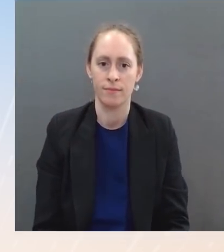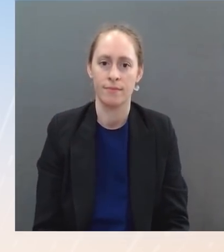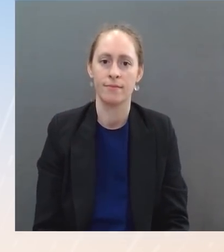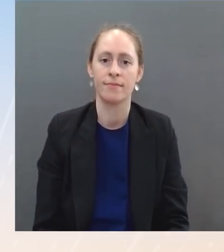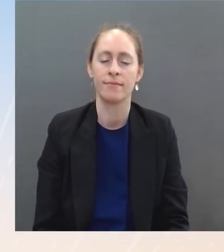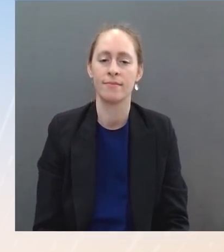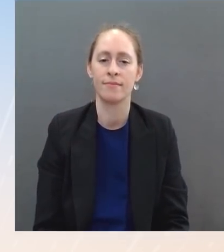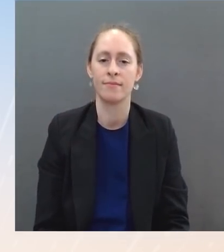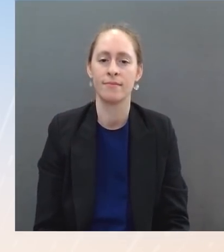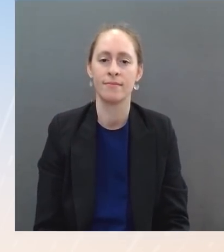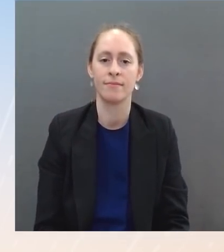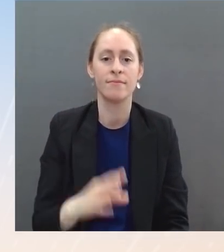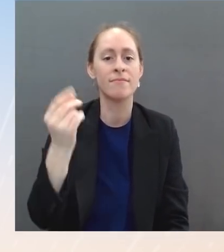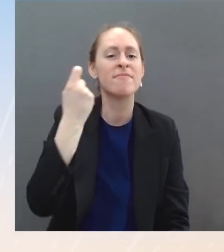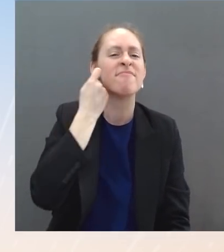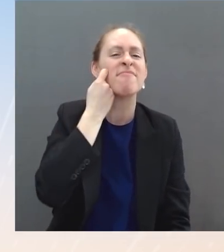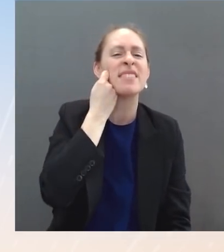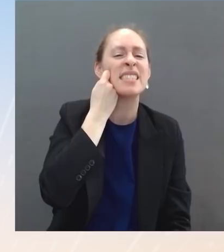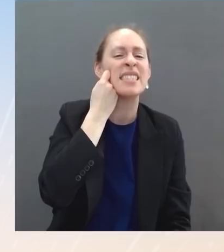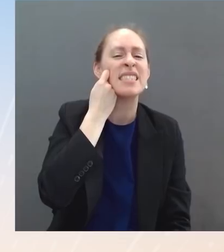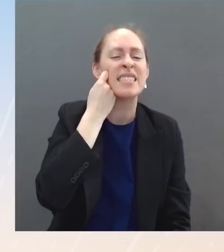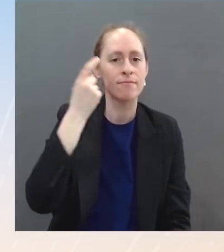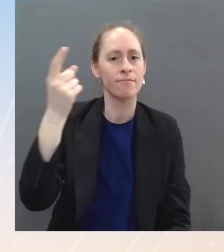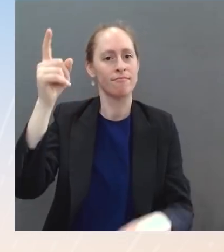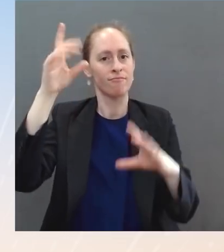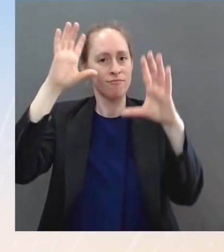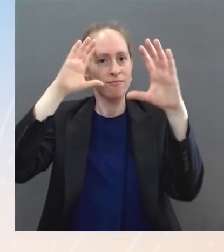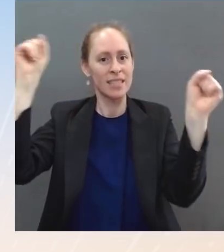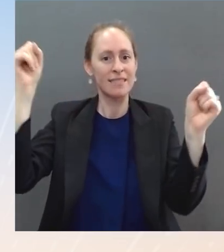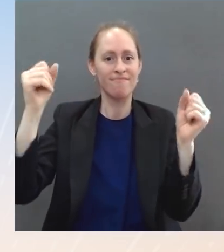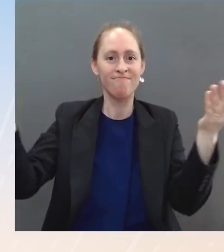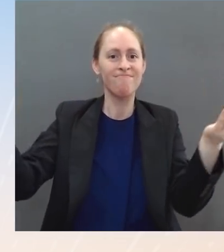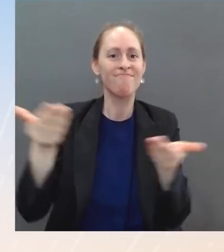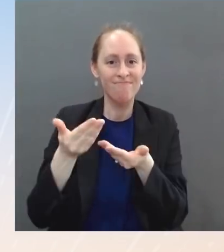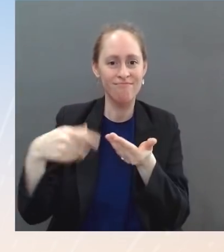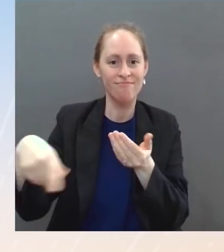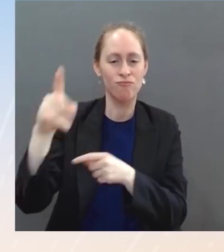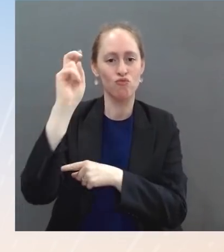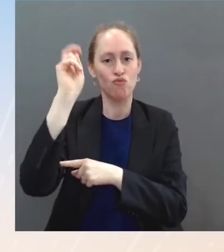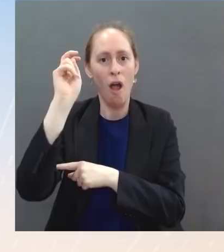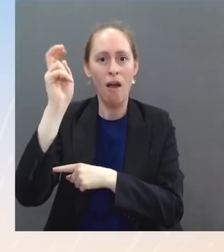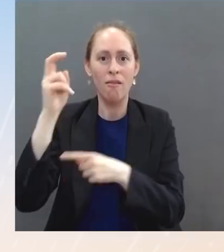2021 was the best year for trucking growth -- jobs growth since 1994.